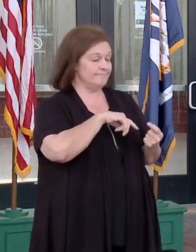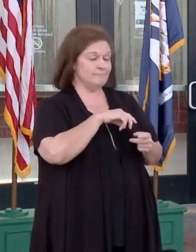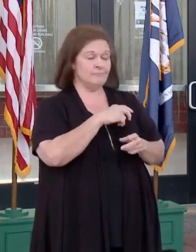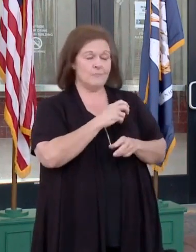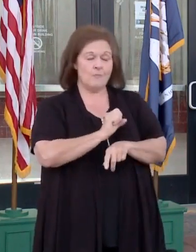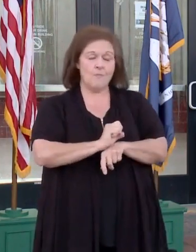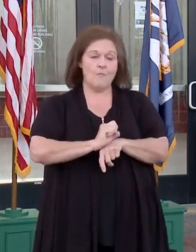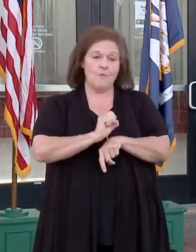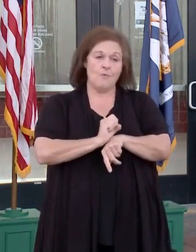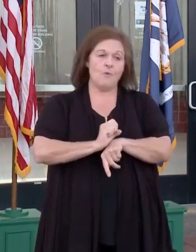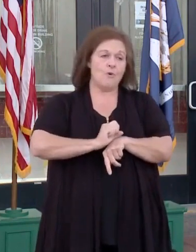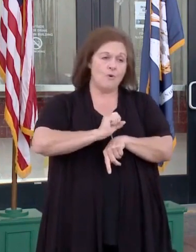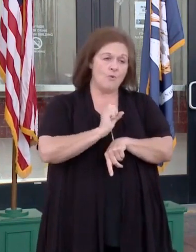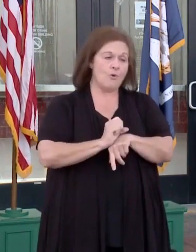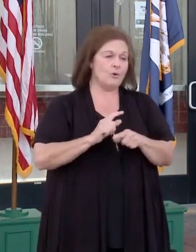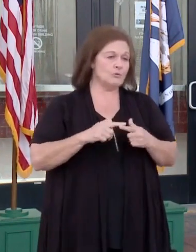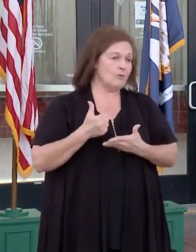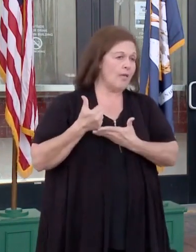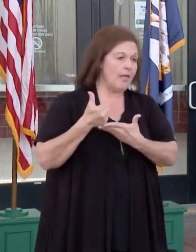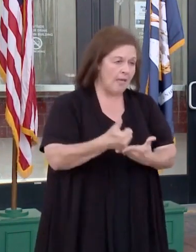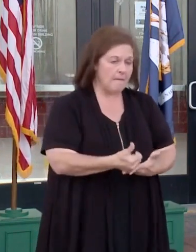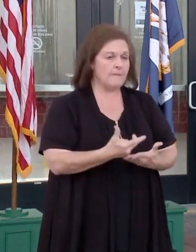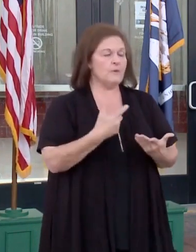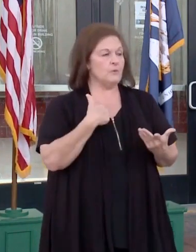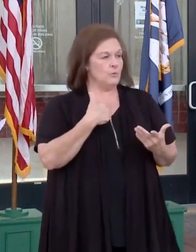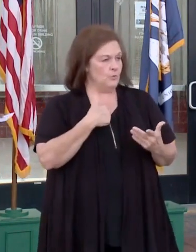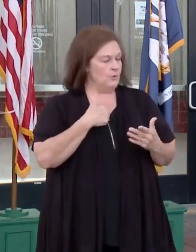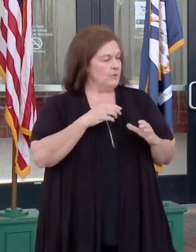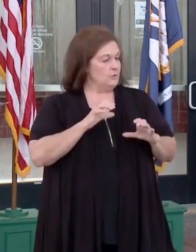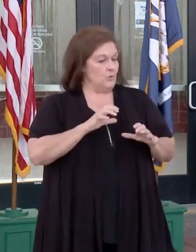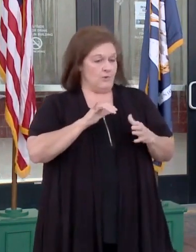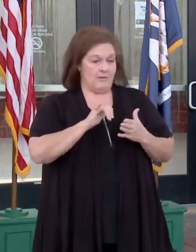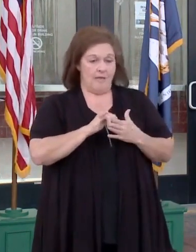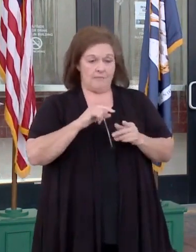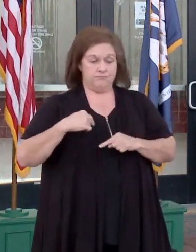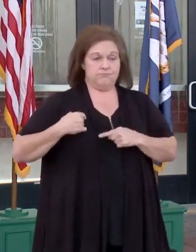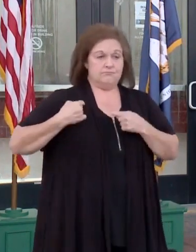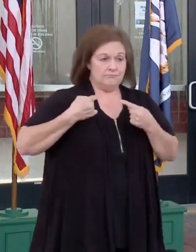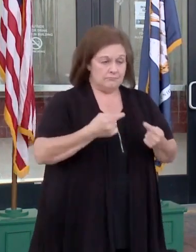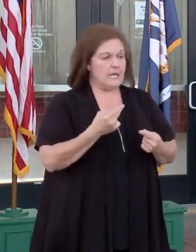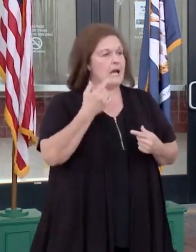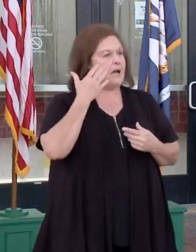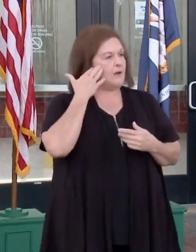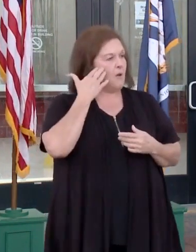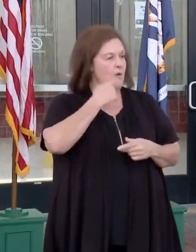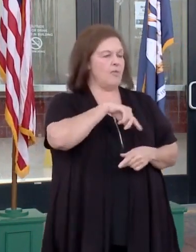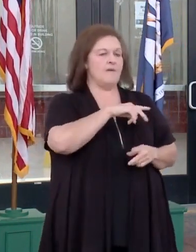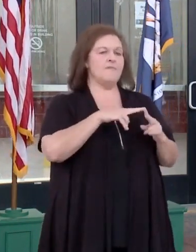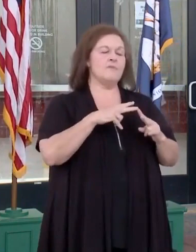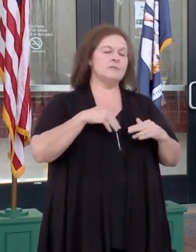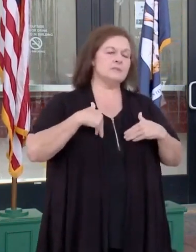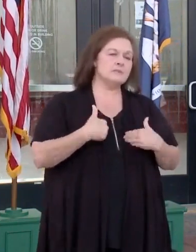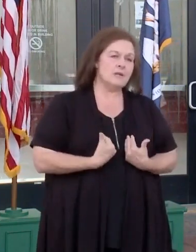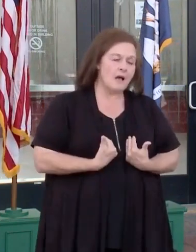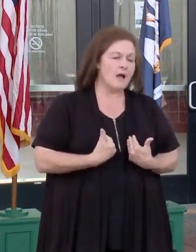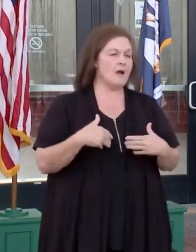medical community in any way we can. And we've done so from the very beginning. Uh No, they're tired and exhausted in anything our resources can